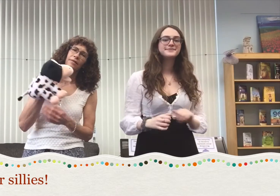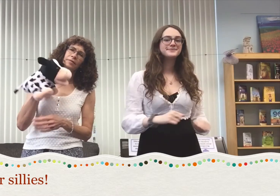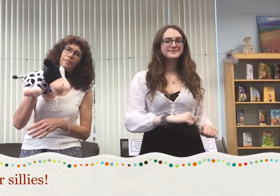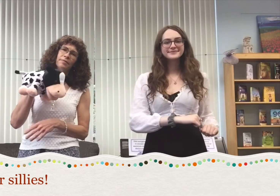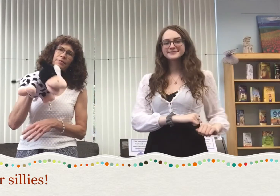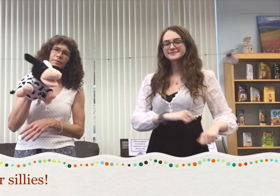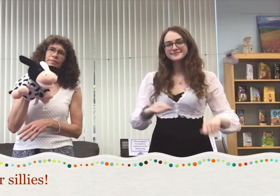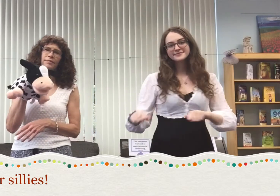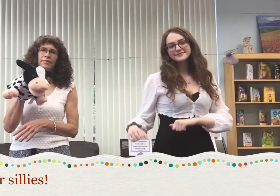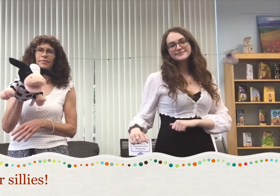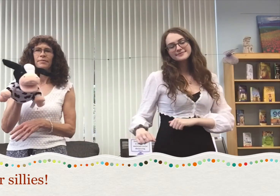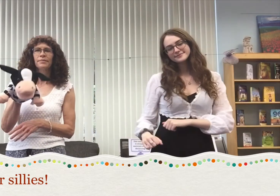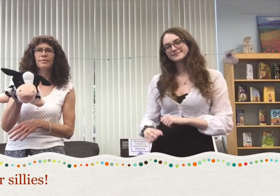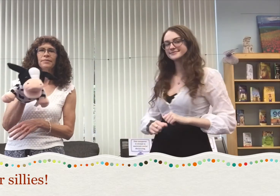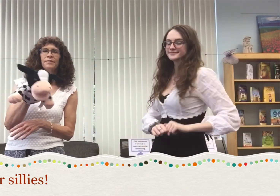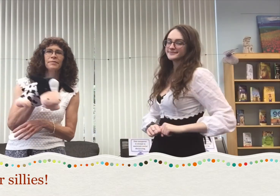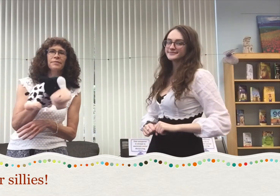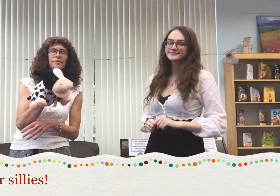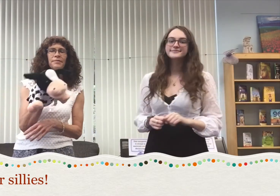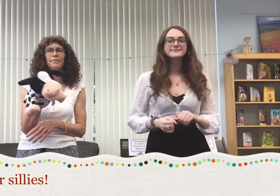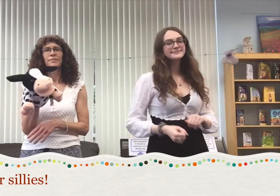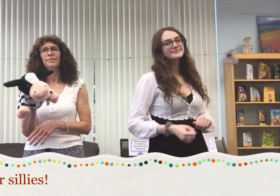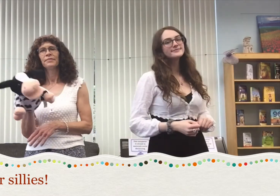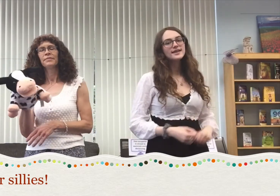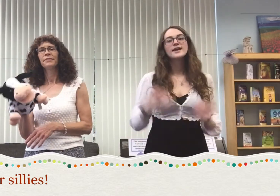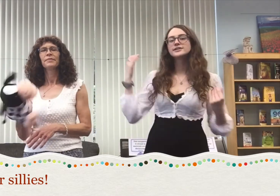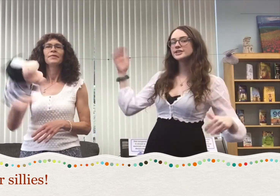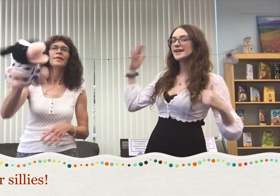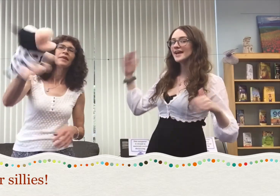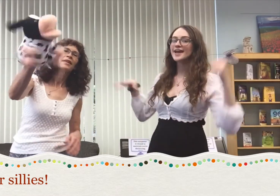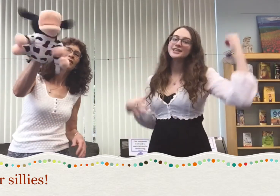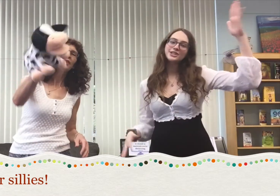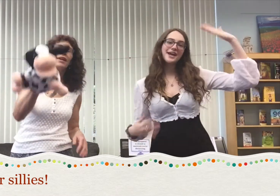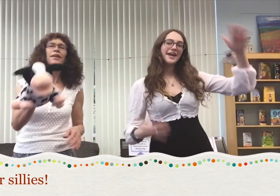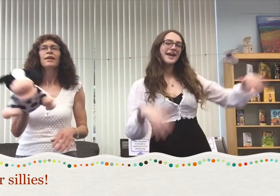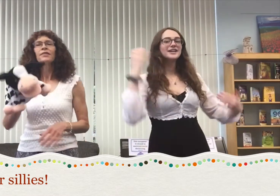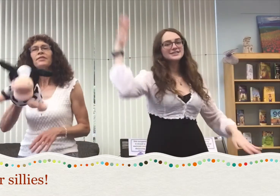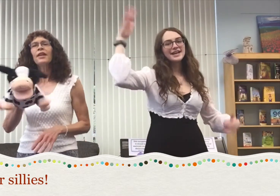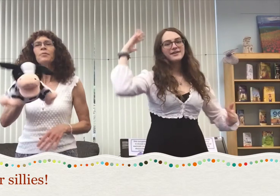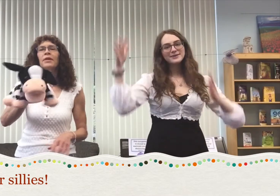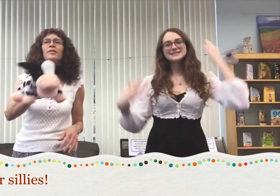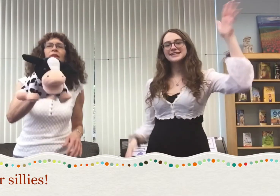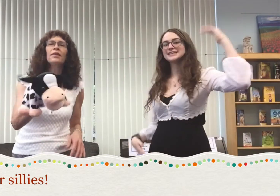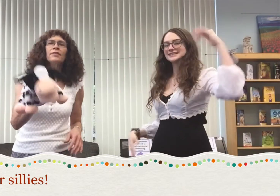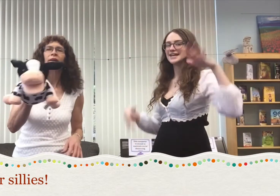and wiggle my waggles away! I gotta shake, shake, shake my sillies out